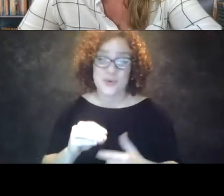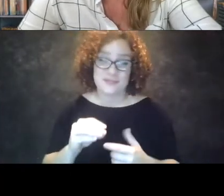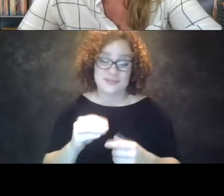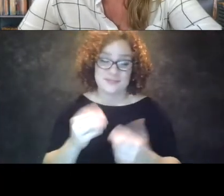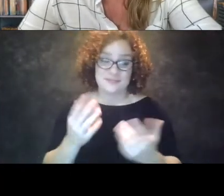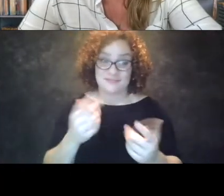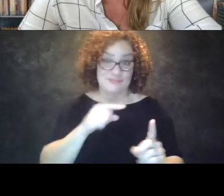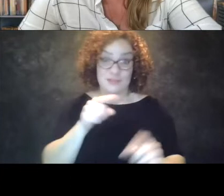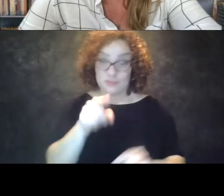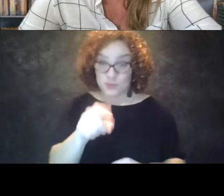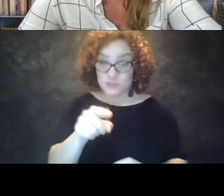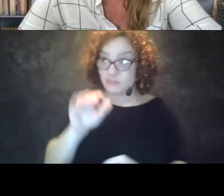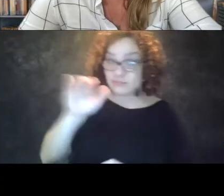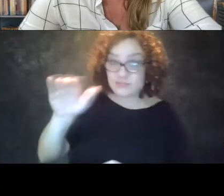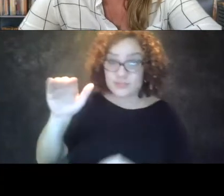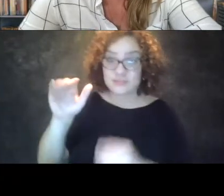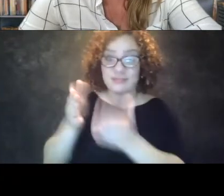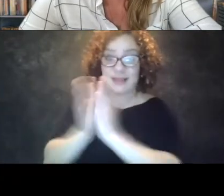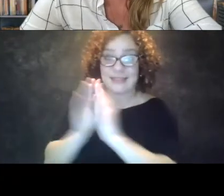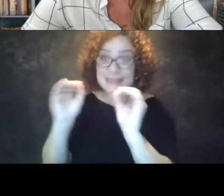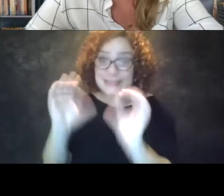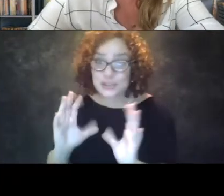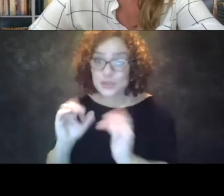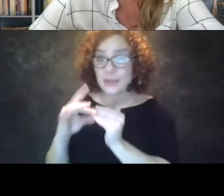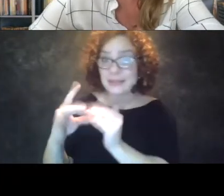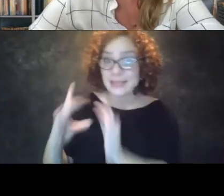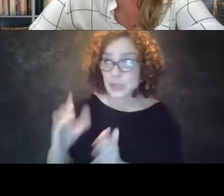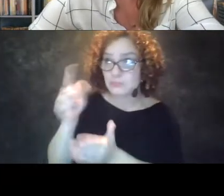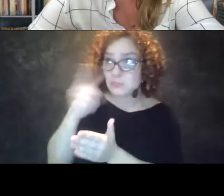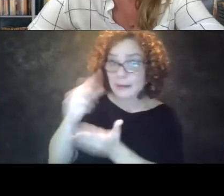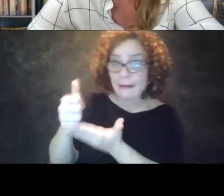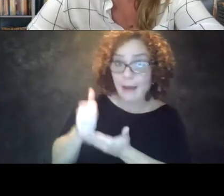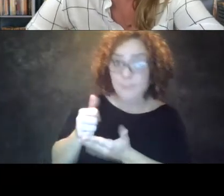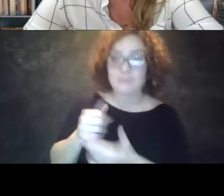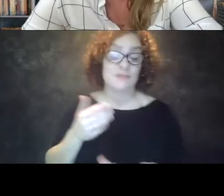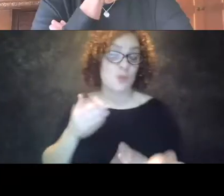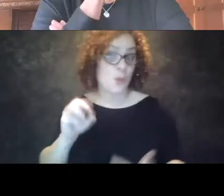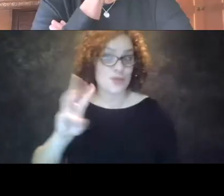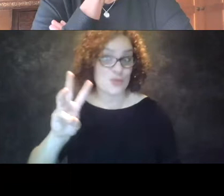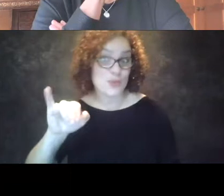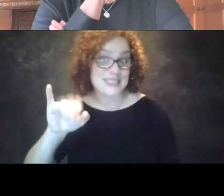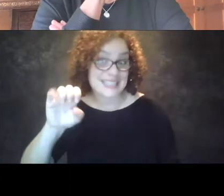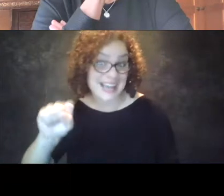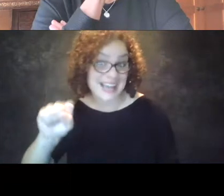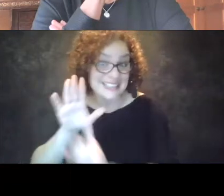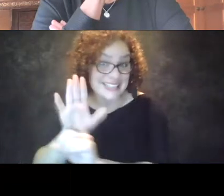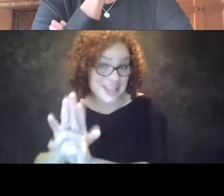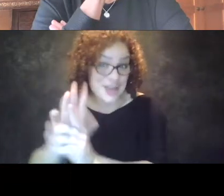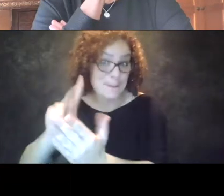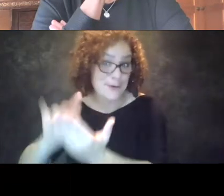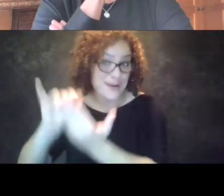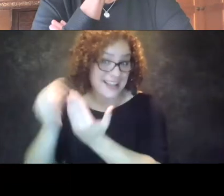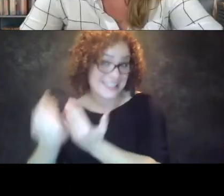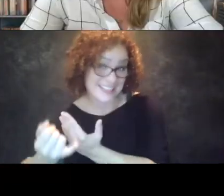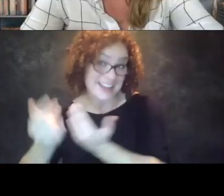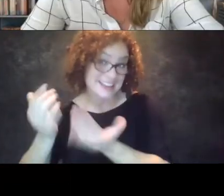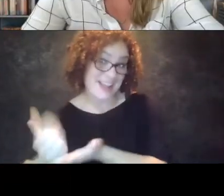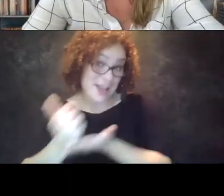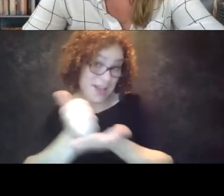or leader to help asking, hopefully, that Wisconsin project to help up. I say this a